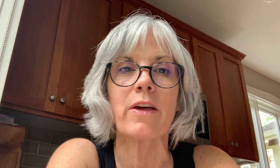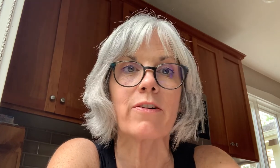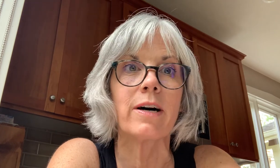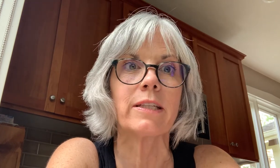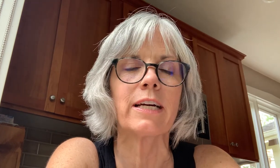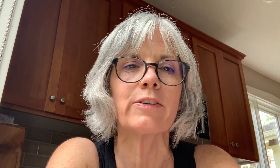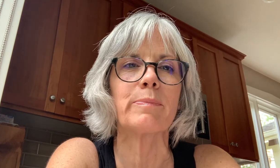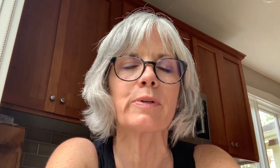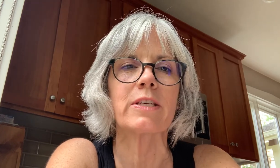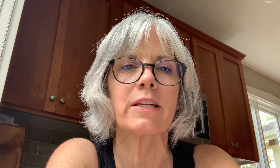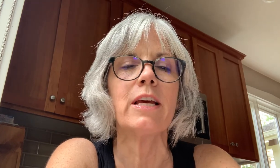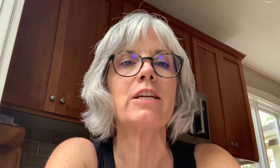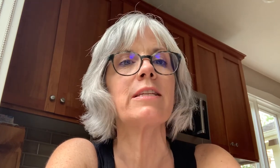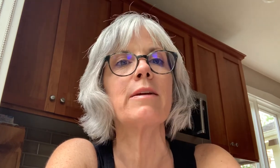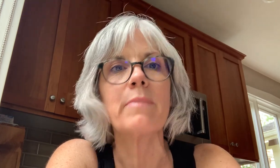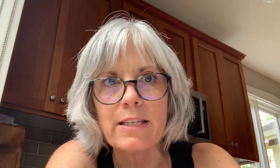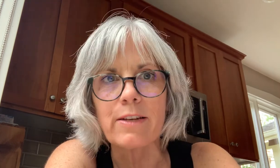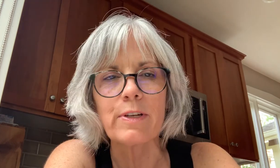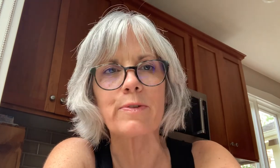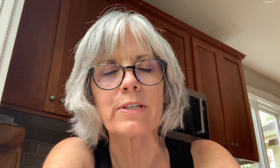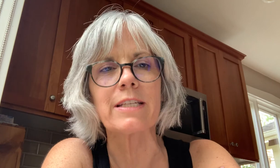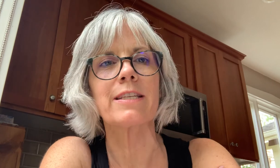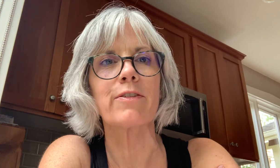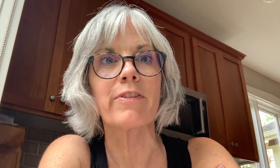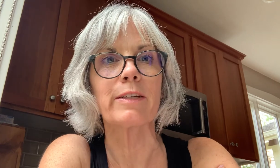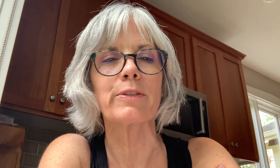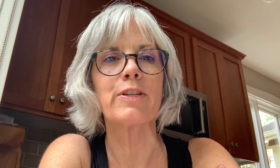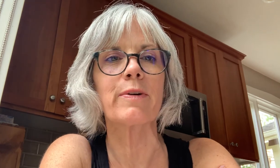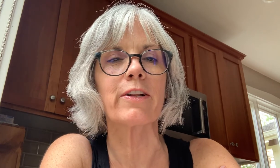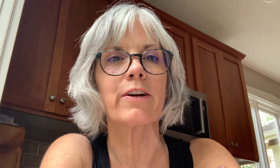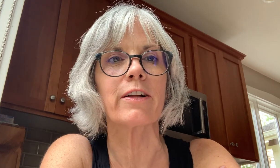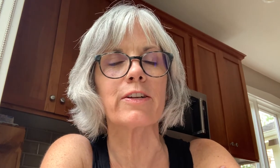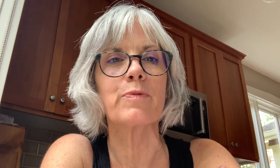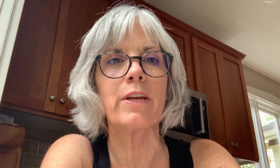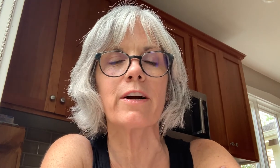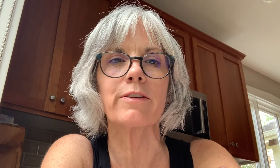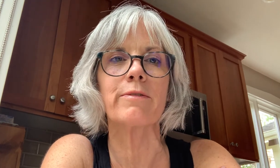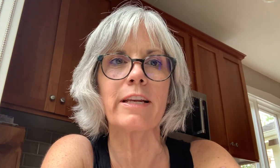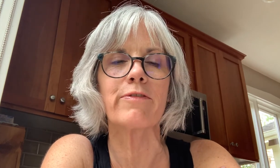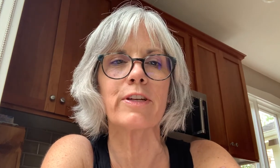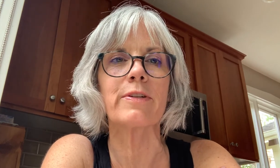whether online or in-person, to the amazing resources that are available to you at Clark College. We are ready for you.